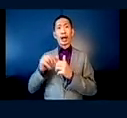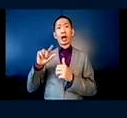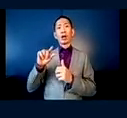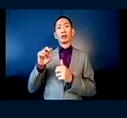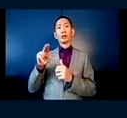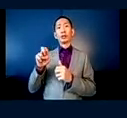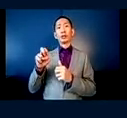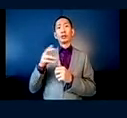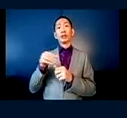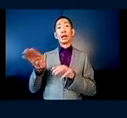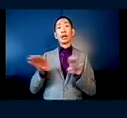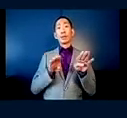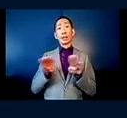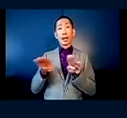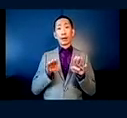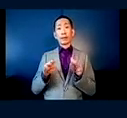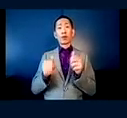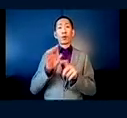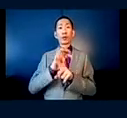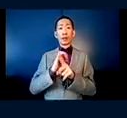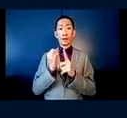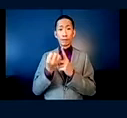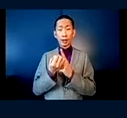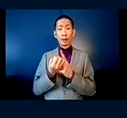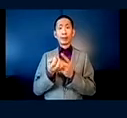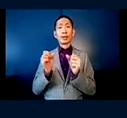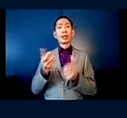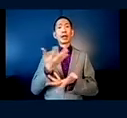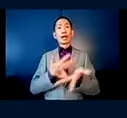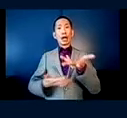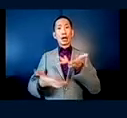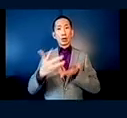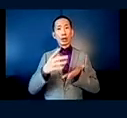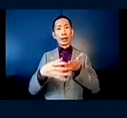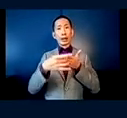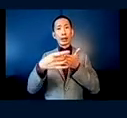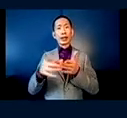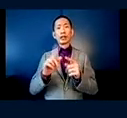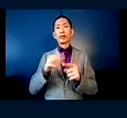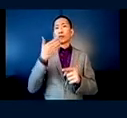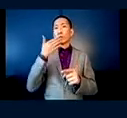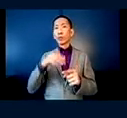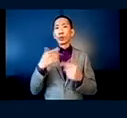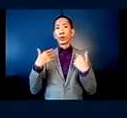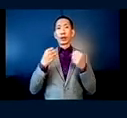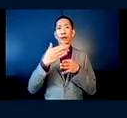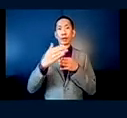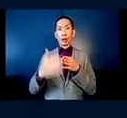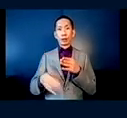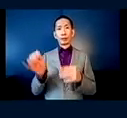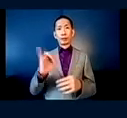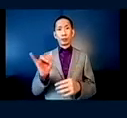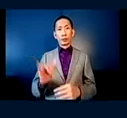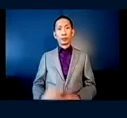GENETIC COMPONENT, AND HOW GENES OF BEHAVIOR AND GENES IN THE ENVIRONMENT MAY INTERACT AND